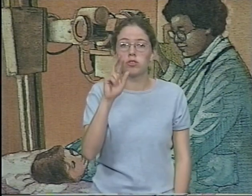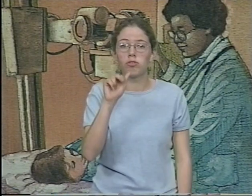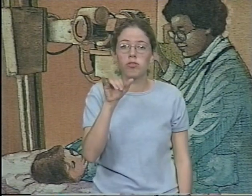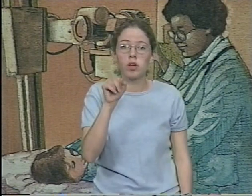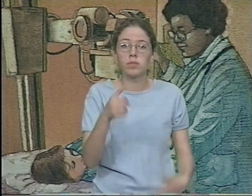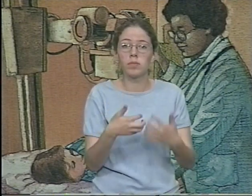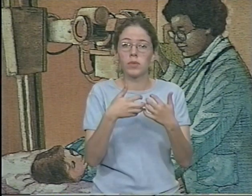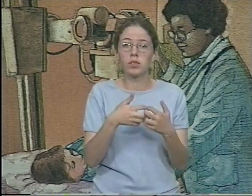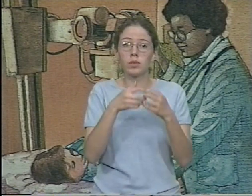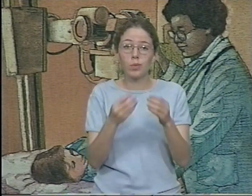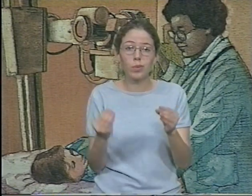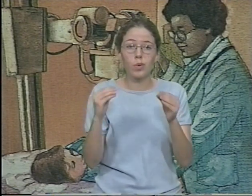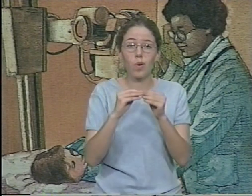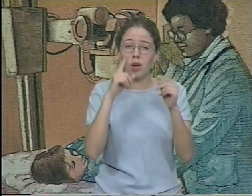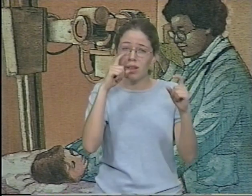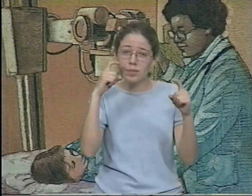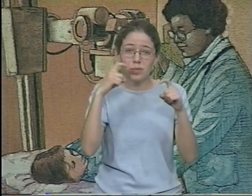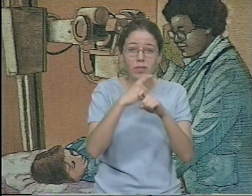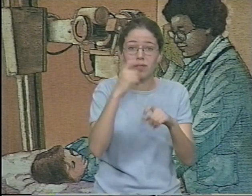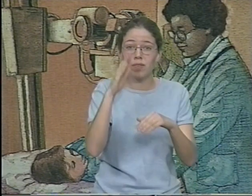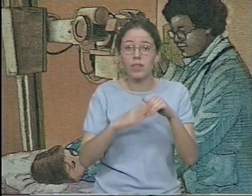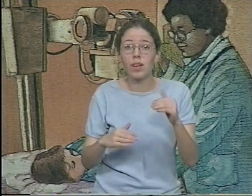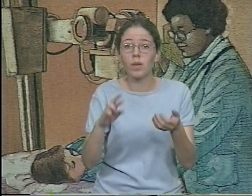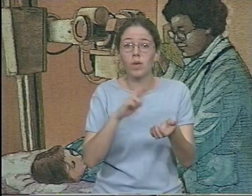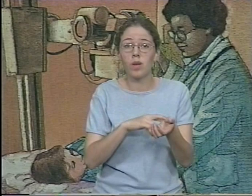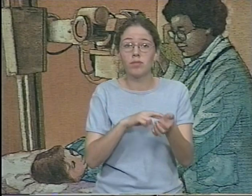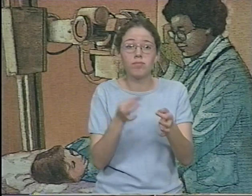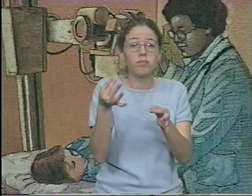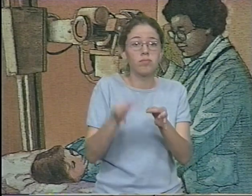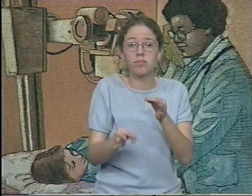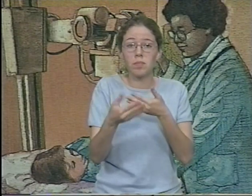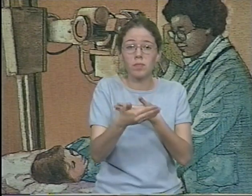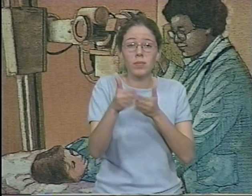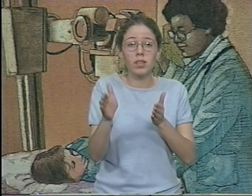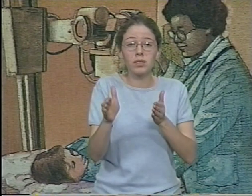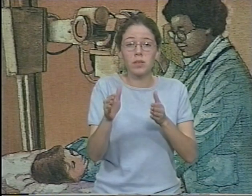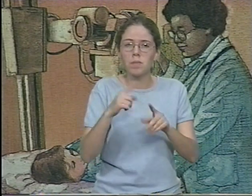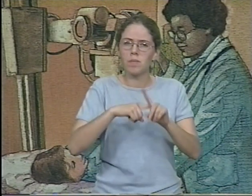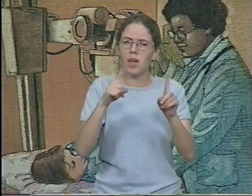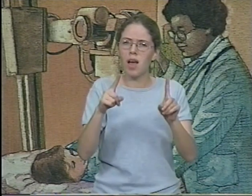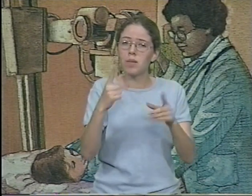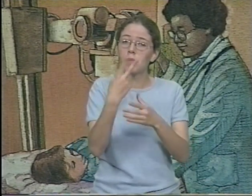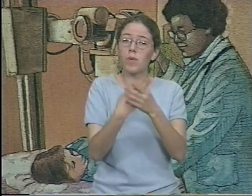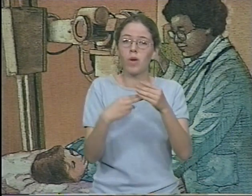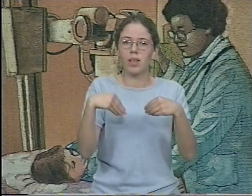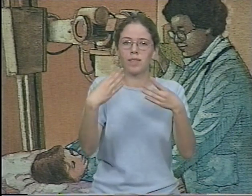Although modern X-ray equipment is more complicated than Wilhelm's simple tin box,